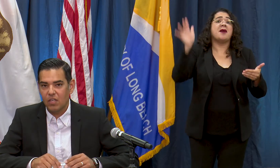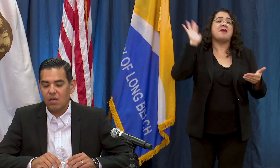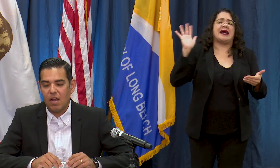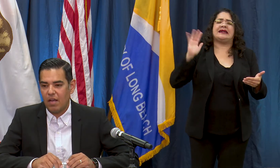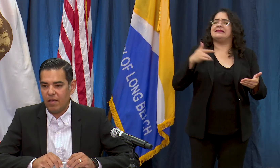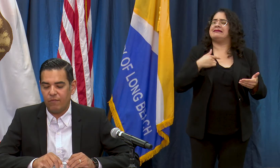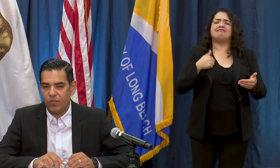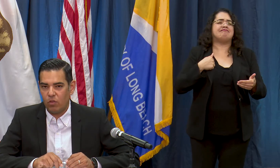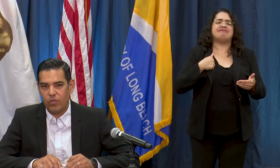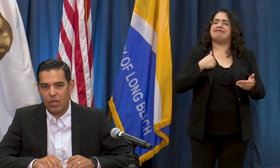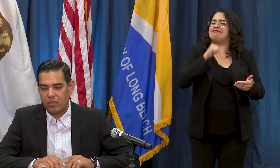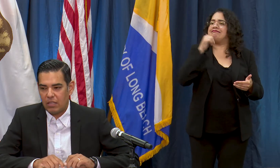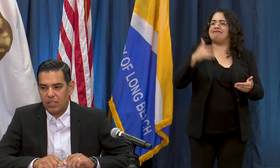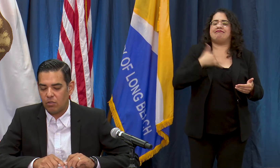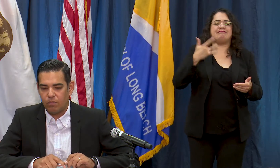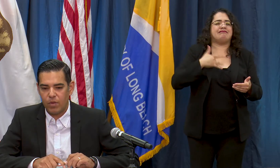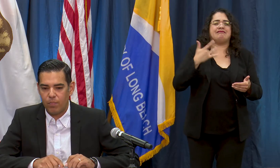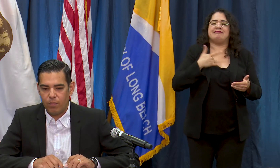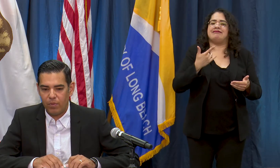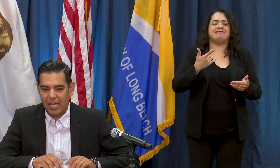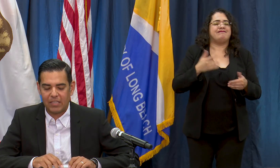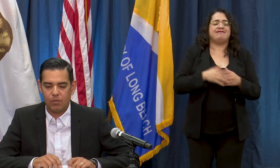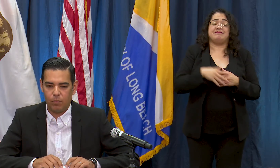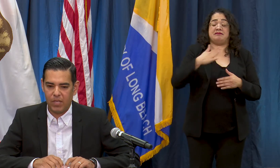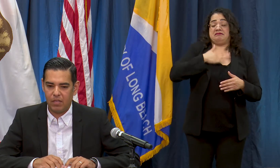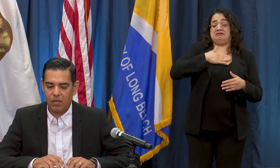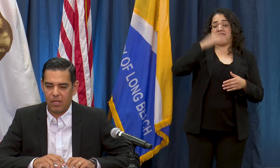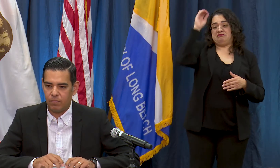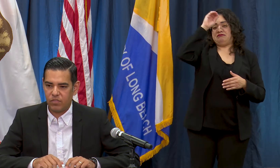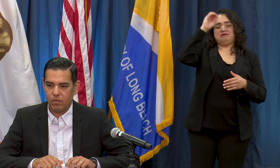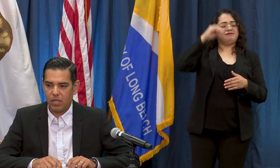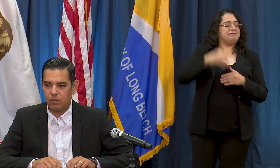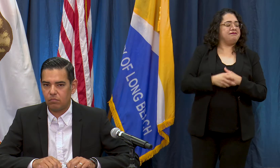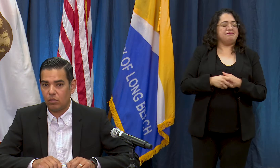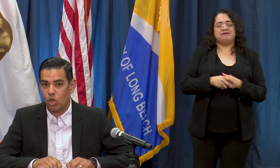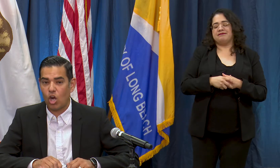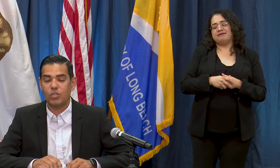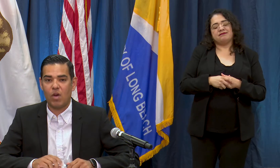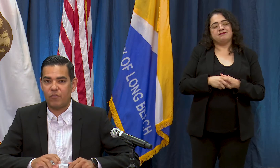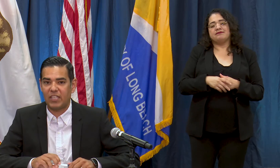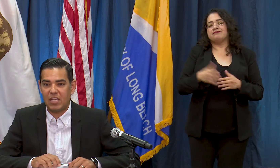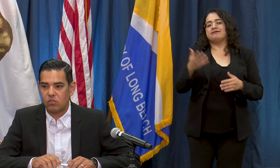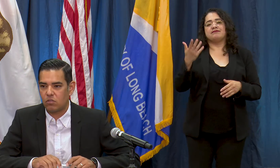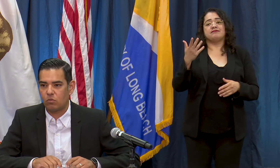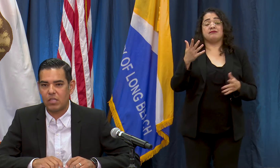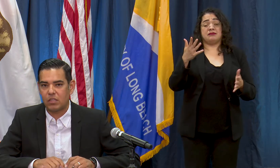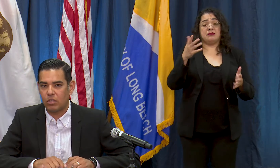I think there likely will be large modifications to the way that they're